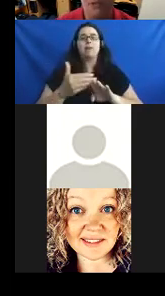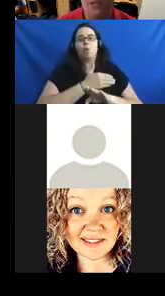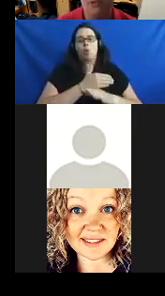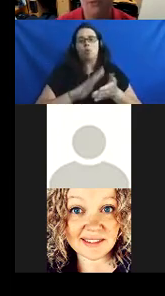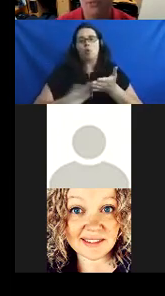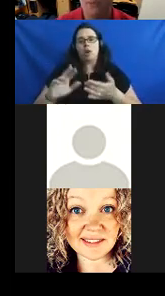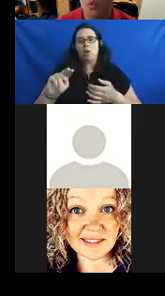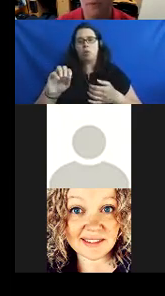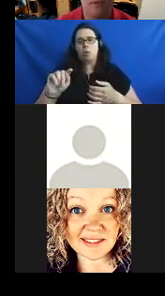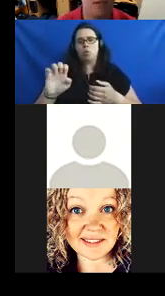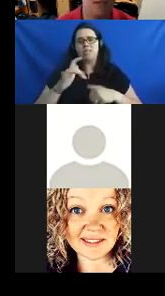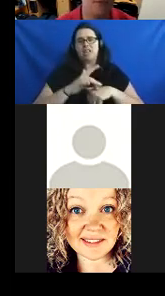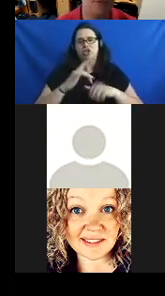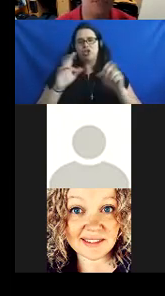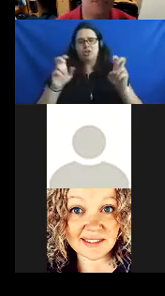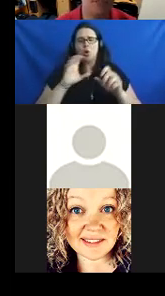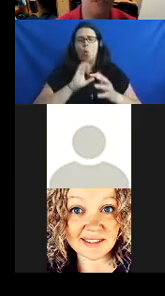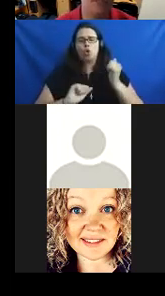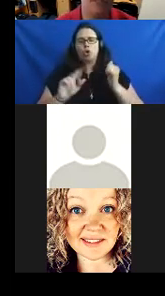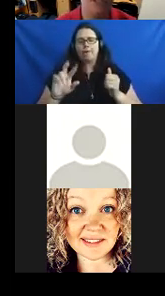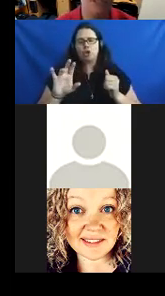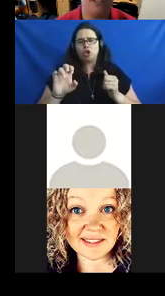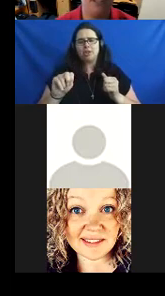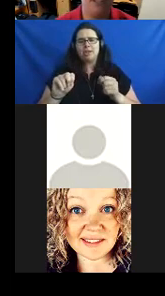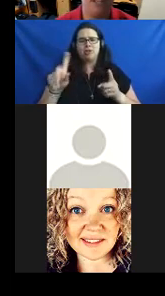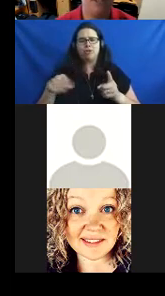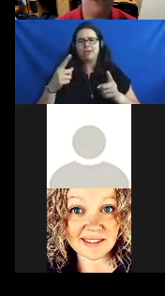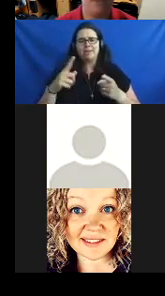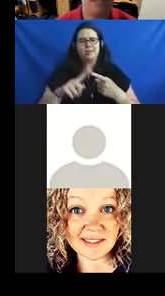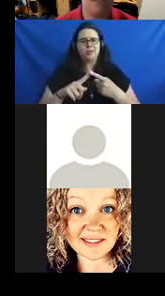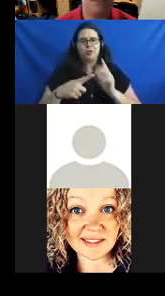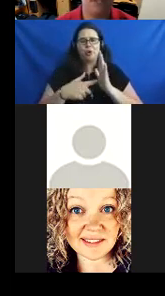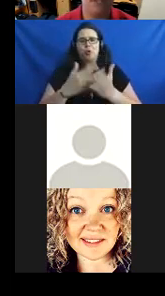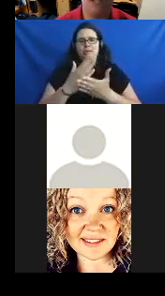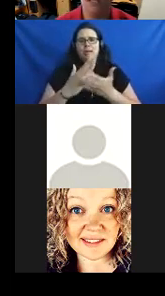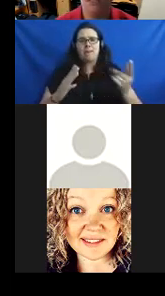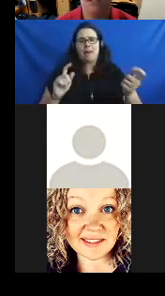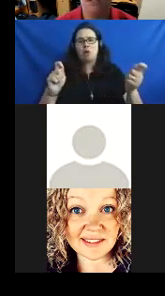THOSE ARE OLDER VERSIONS TO KIND OF SHOW SOME OF THE EVOLUTION.